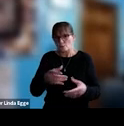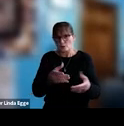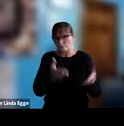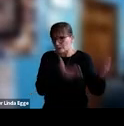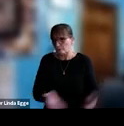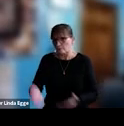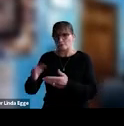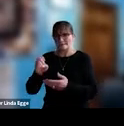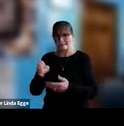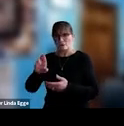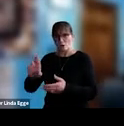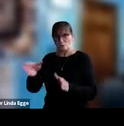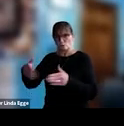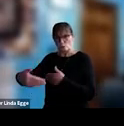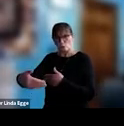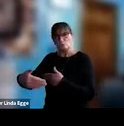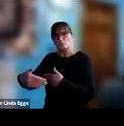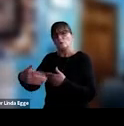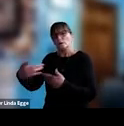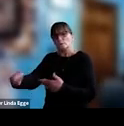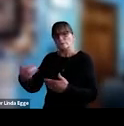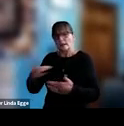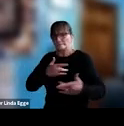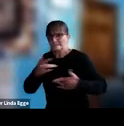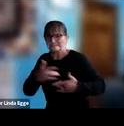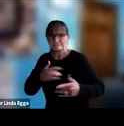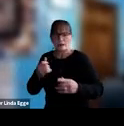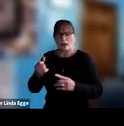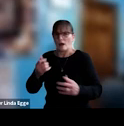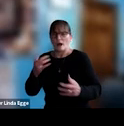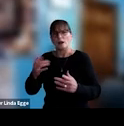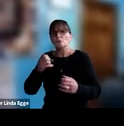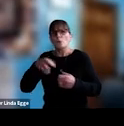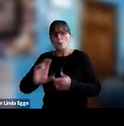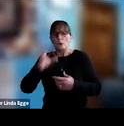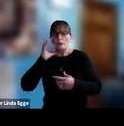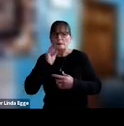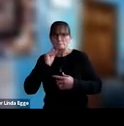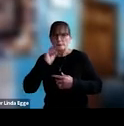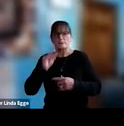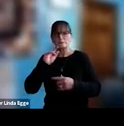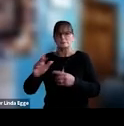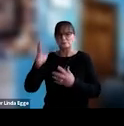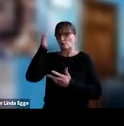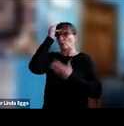when they were having an anxiety attack or when they were experiencing delusions and hallucinations,